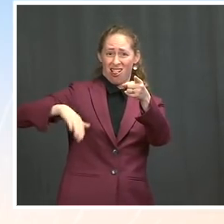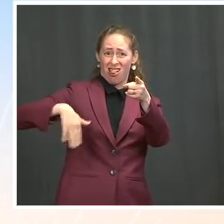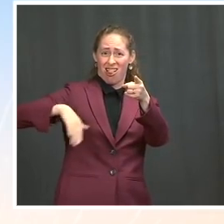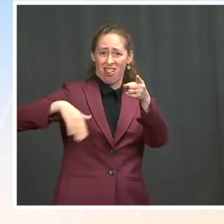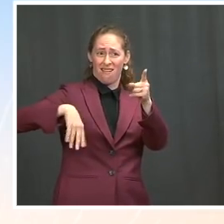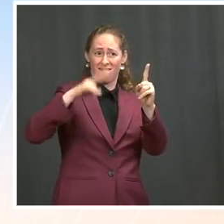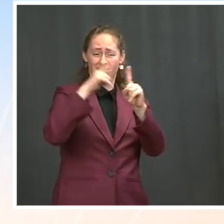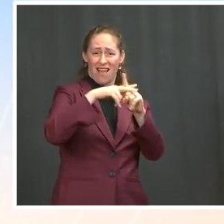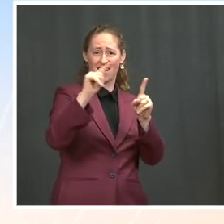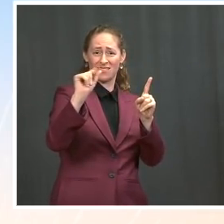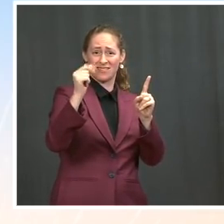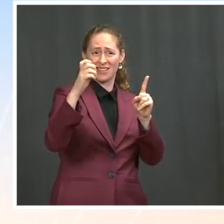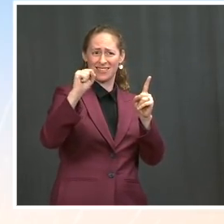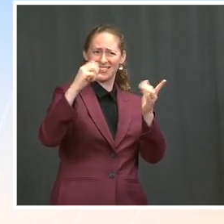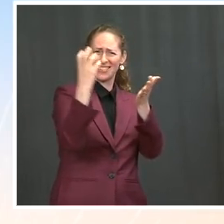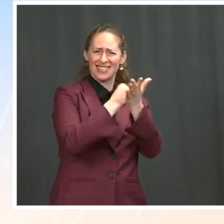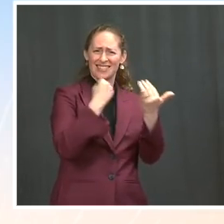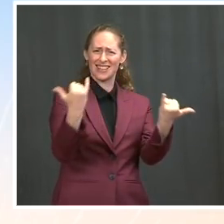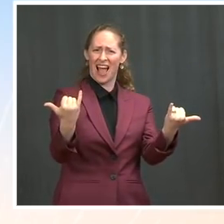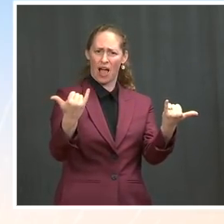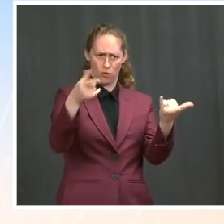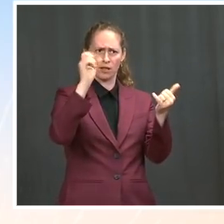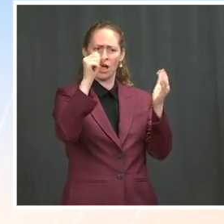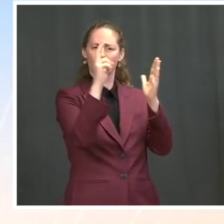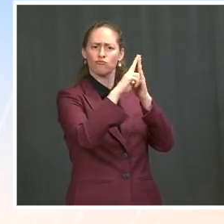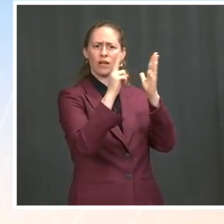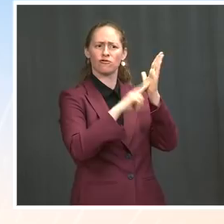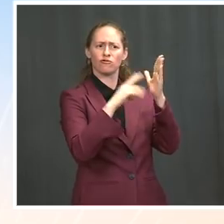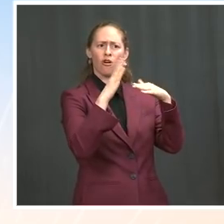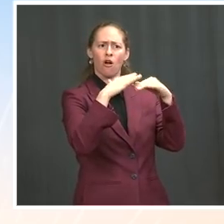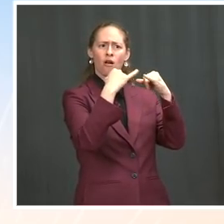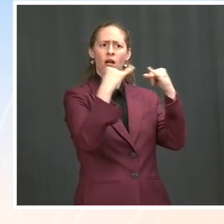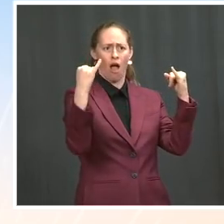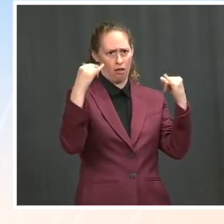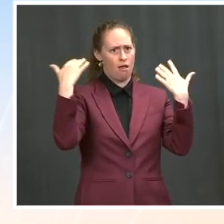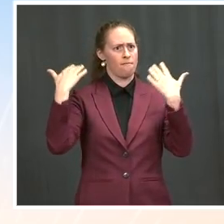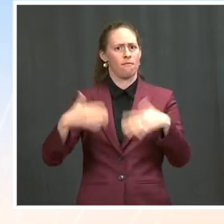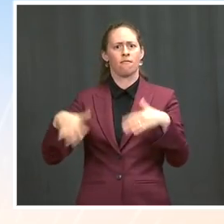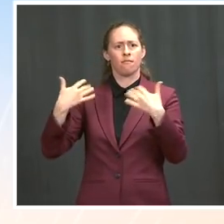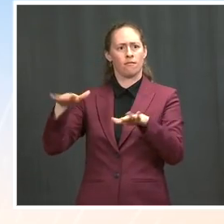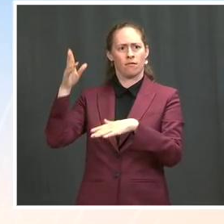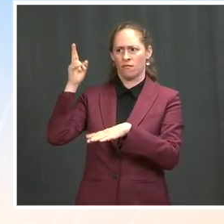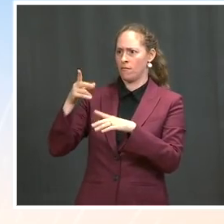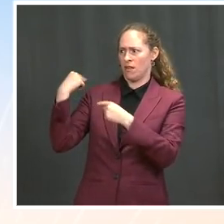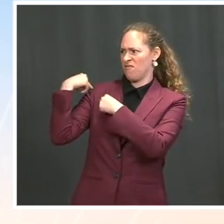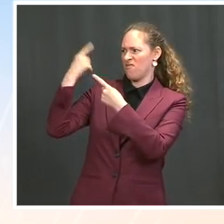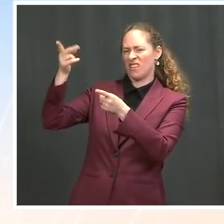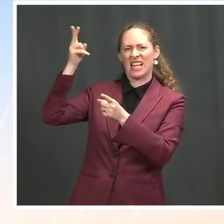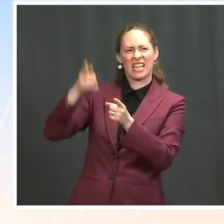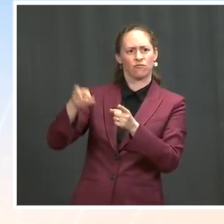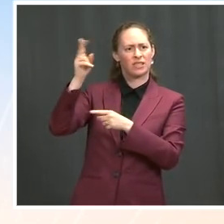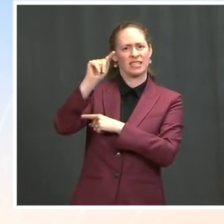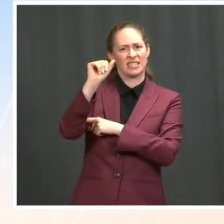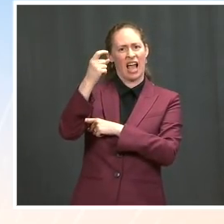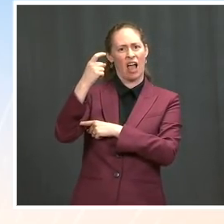The American Rescue Plan increased the Child Tax Credit to $3,000 for families whose children are between 6 and 17 years old,